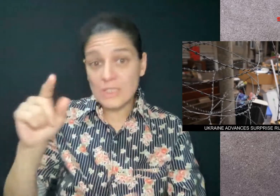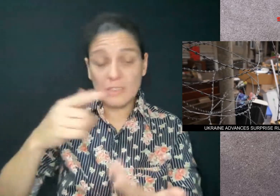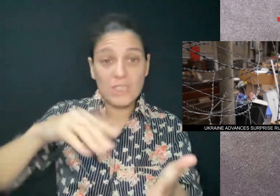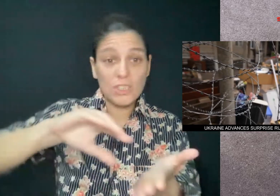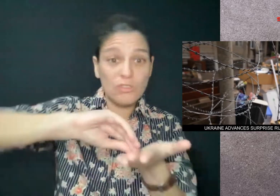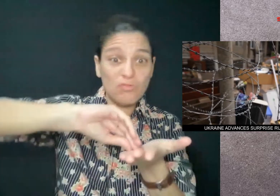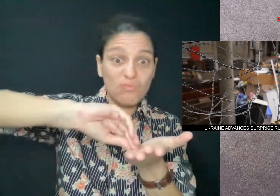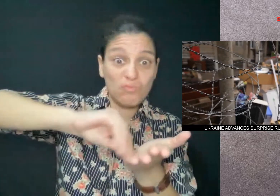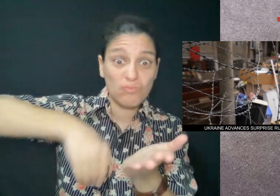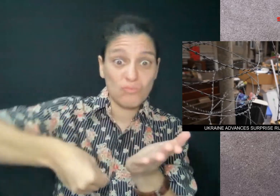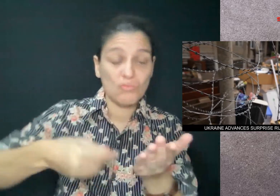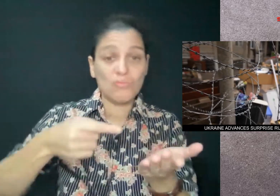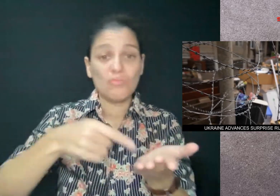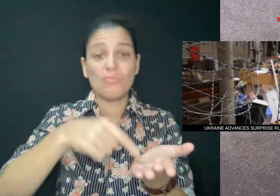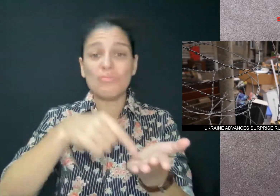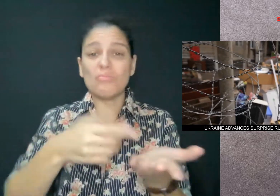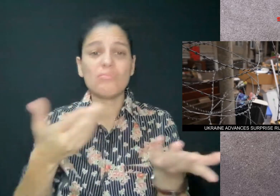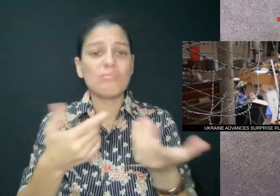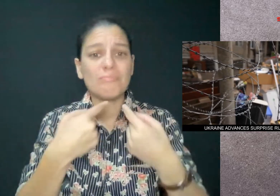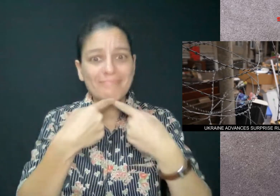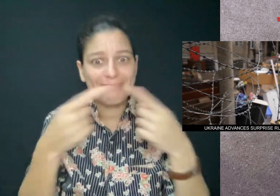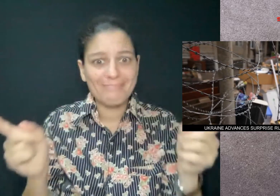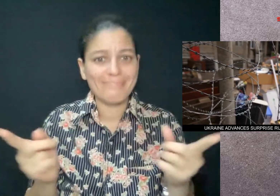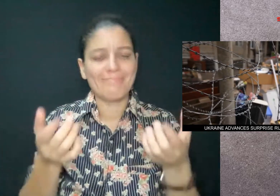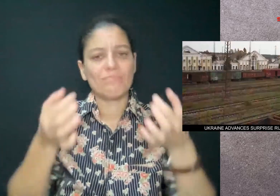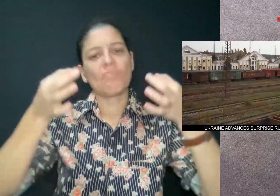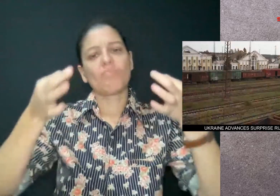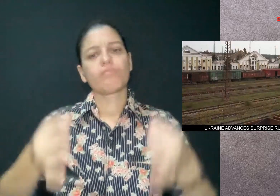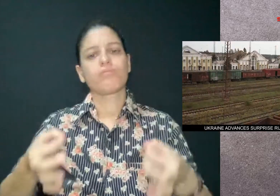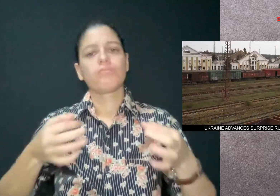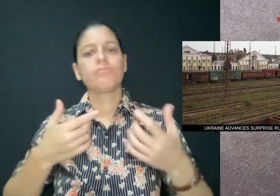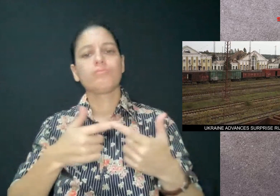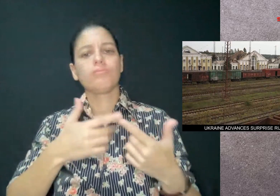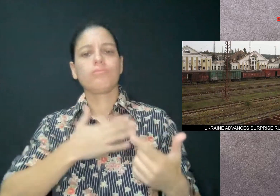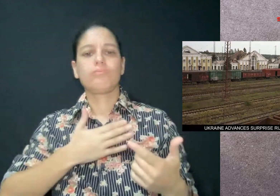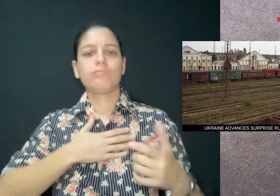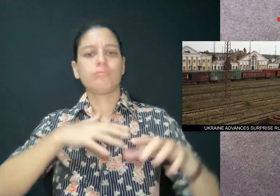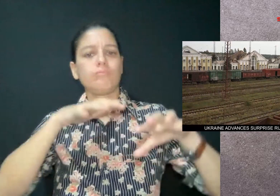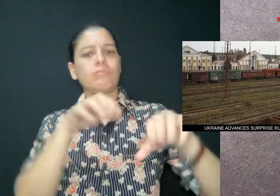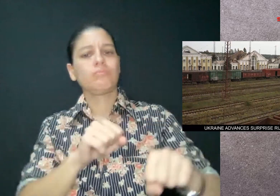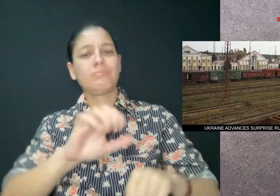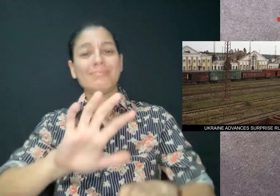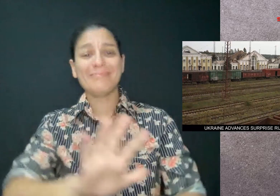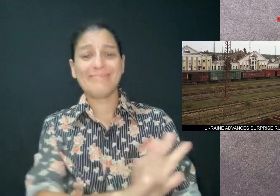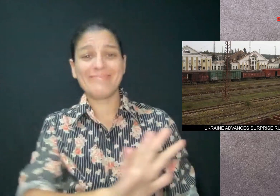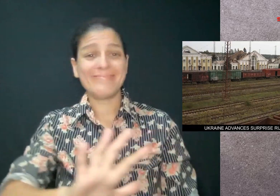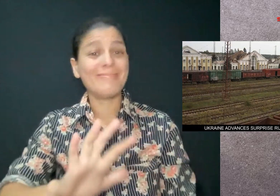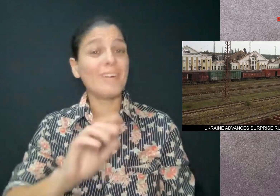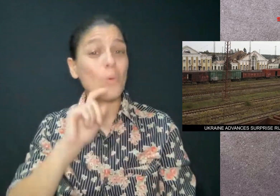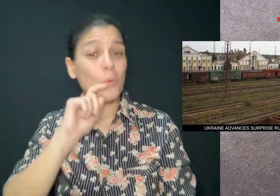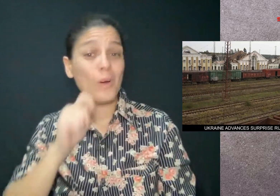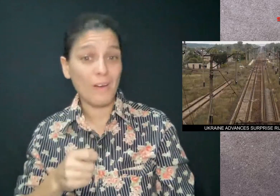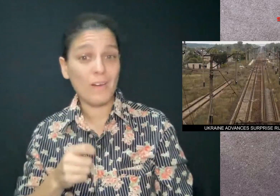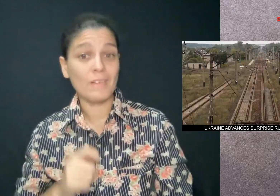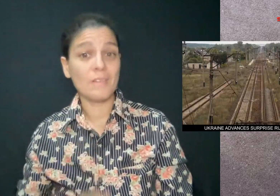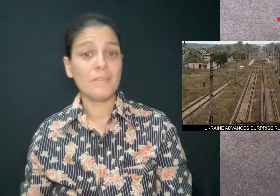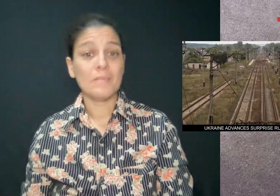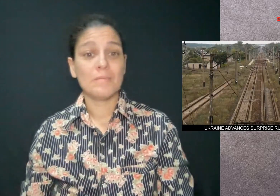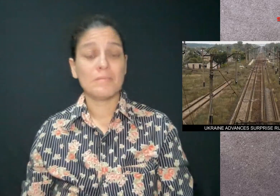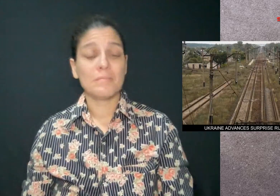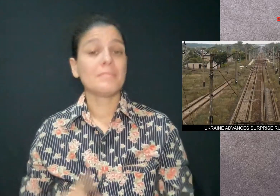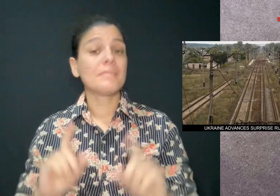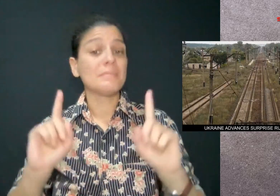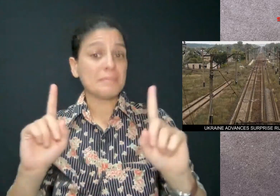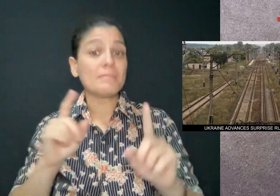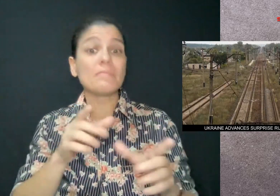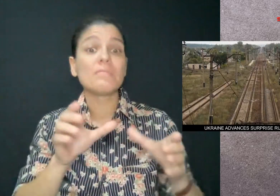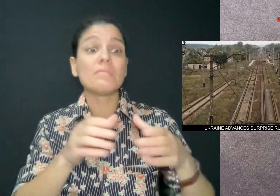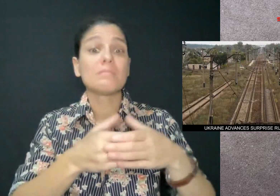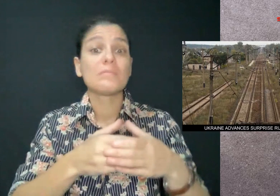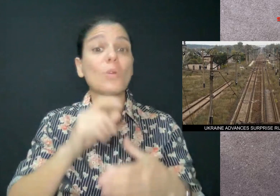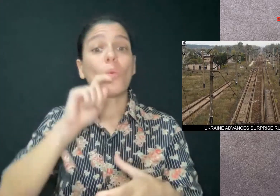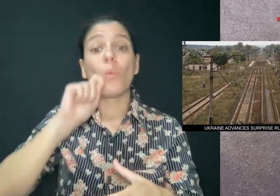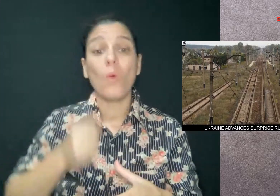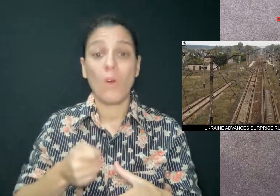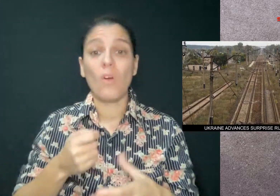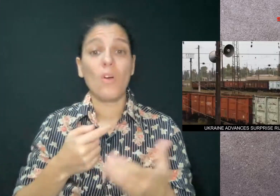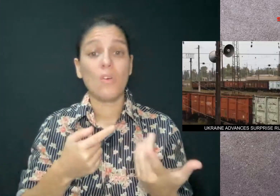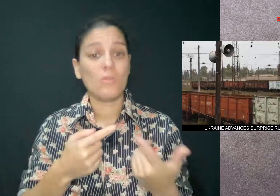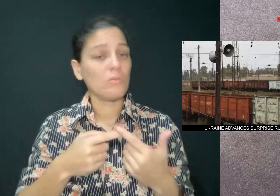Putin was signing papers declaring annexation of part of Ukraine but Ukrainian troops did